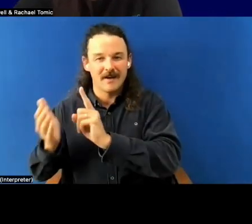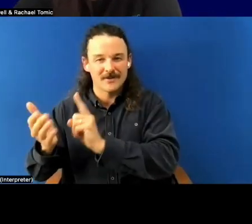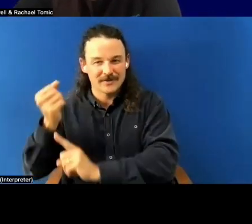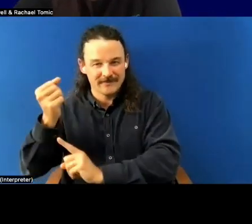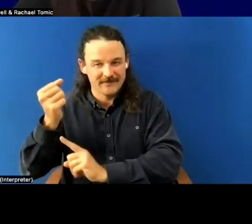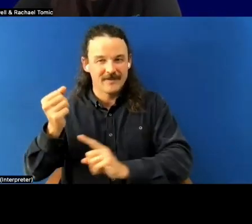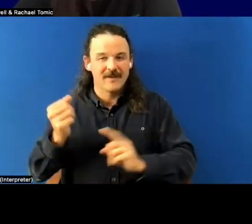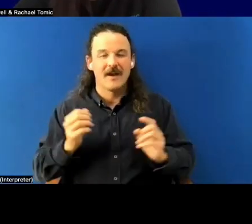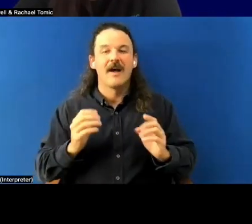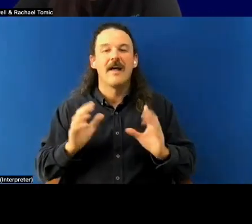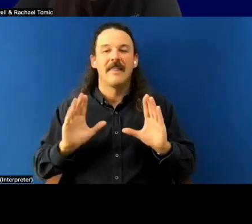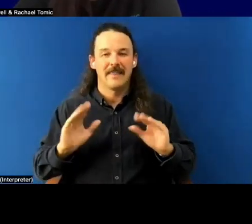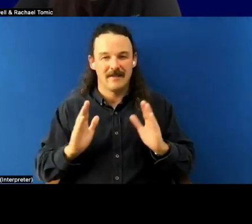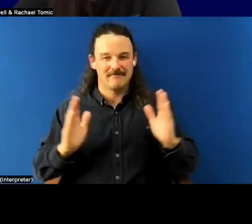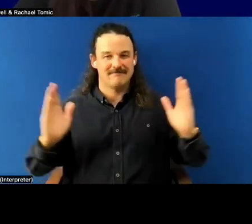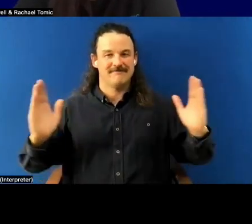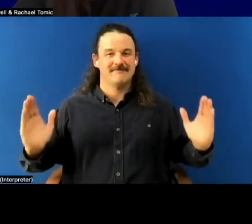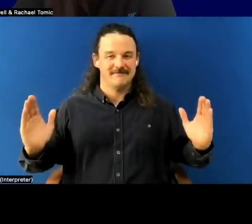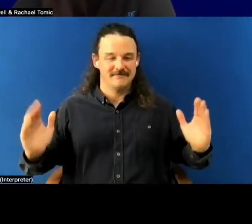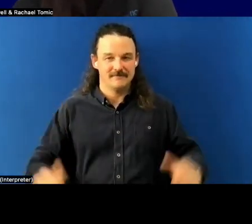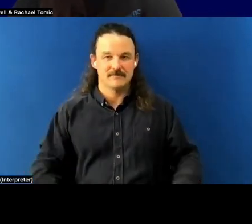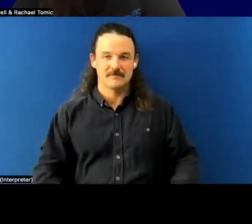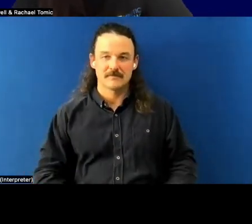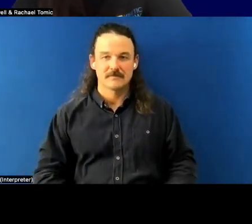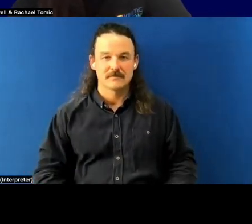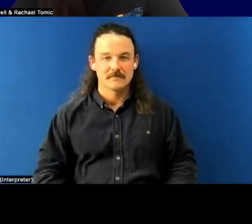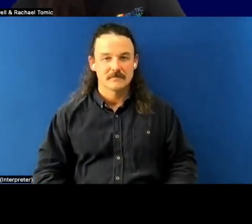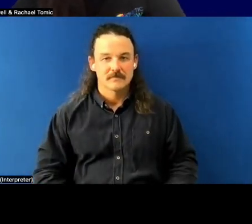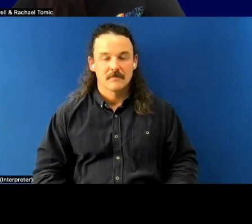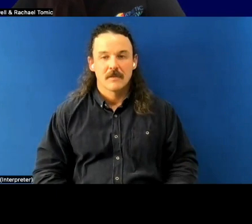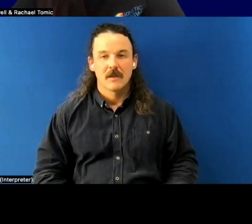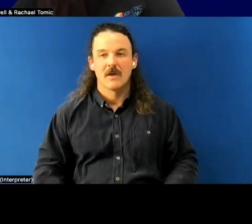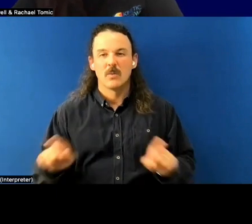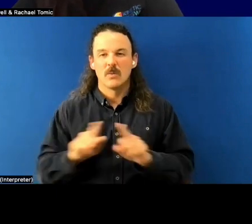has tolerated it, and easy hold, so these things that can hold the spoon